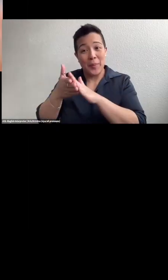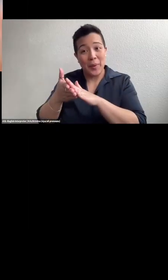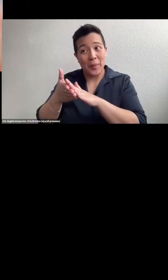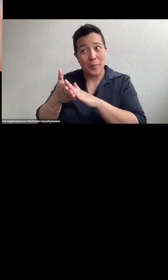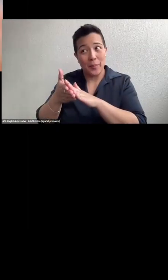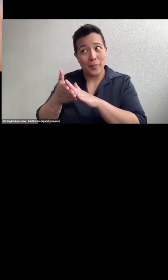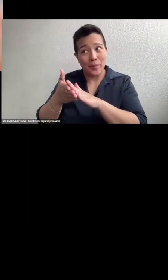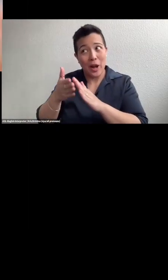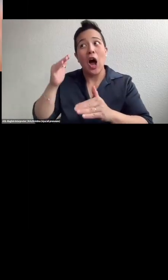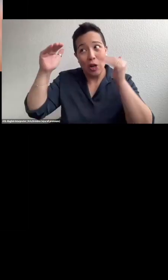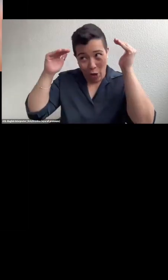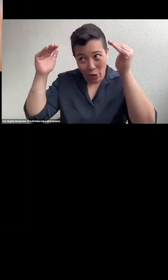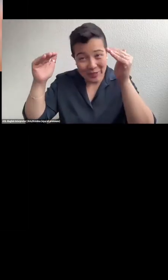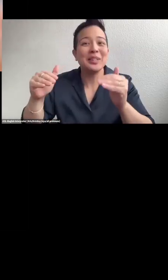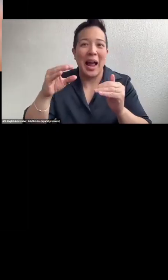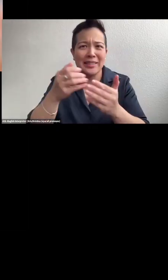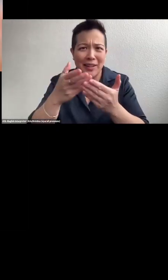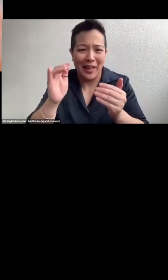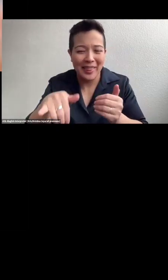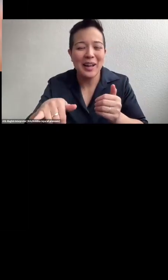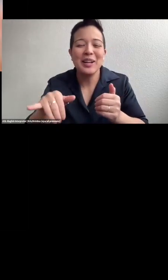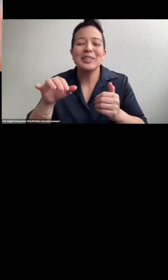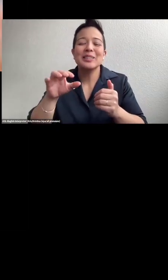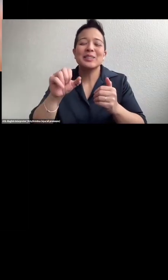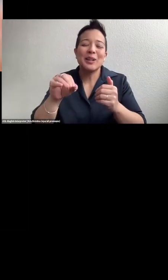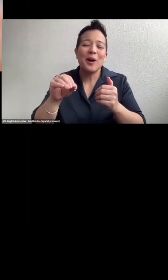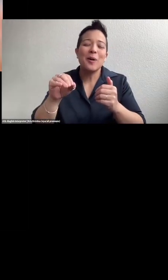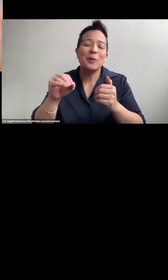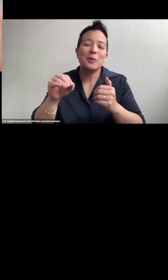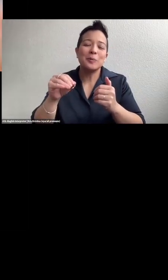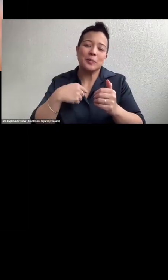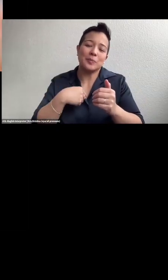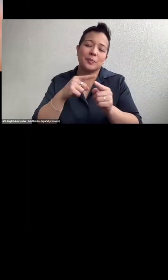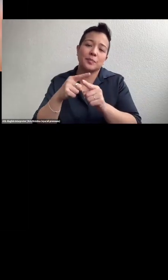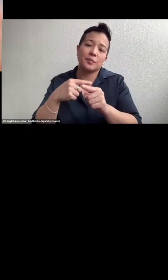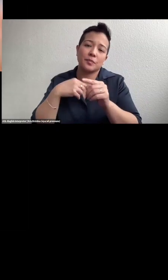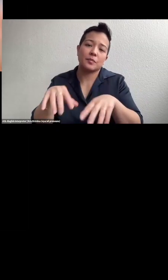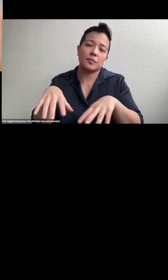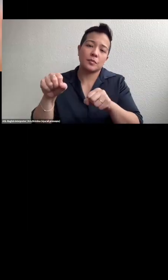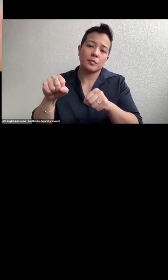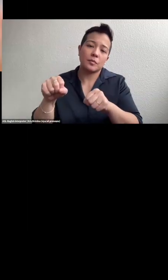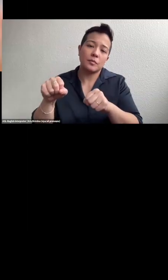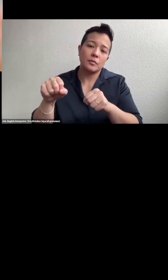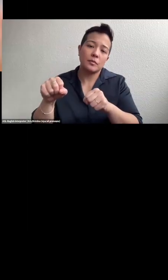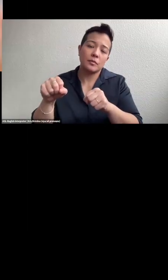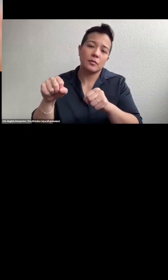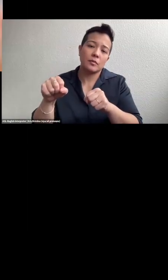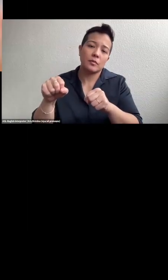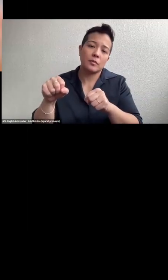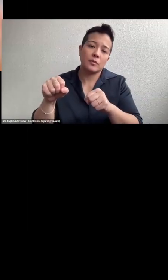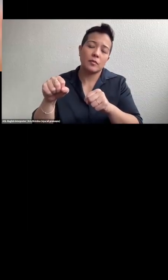and stuff like that. So, and also, I adopted a little bit when I adopted my kid.